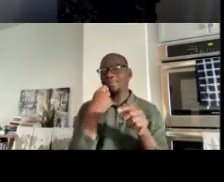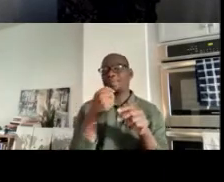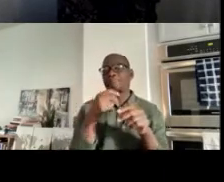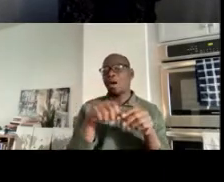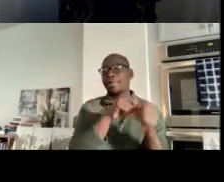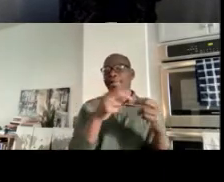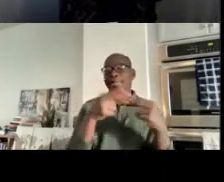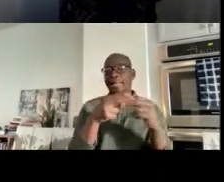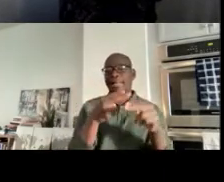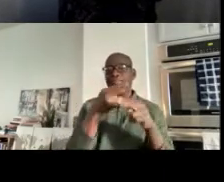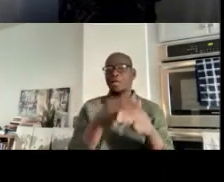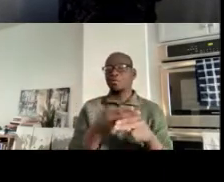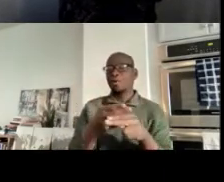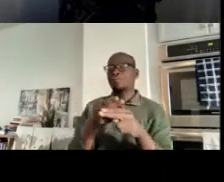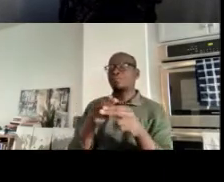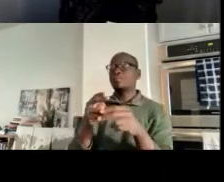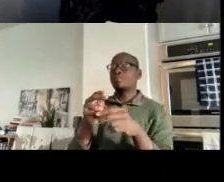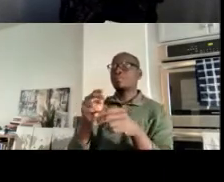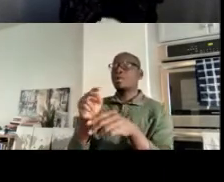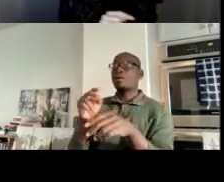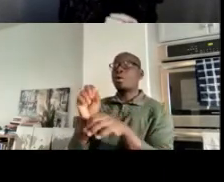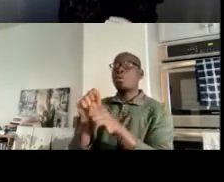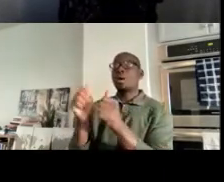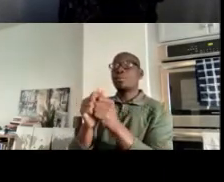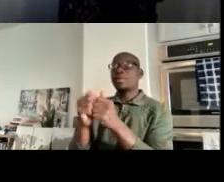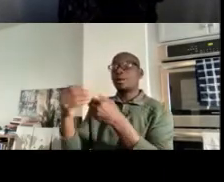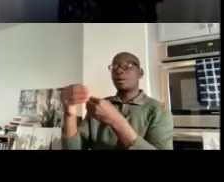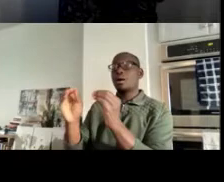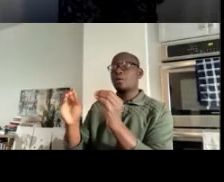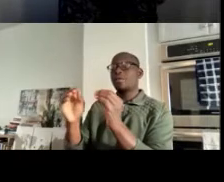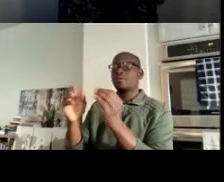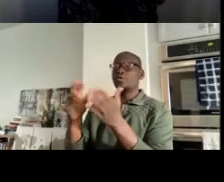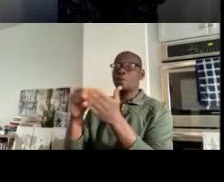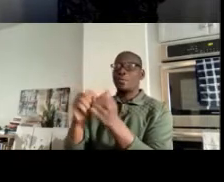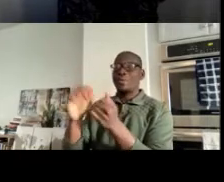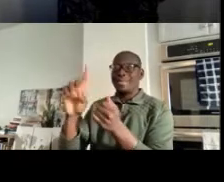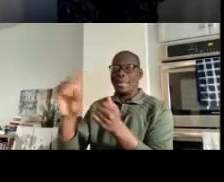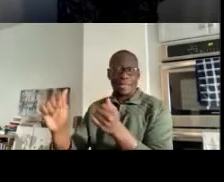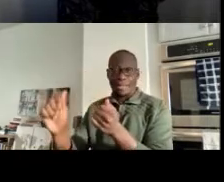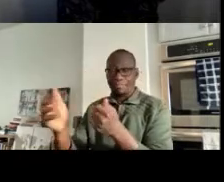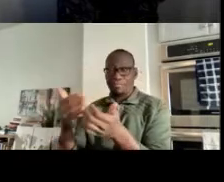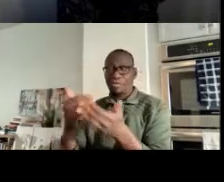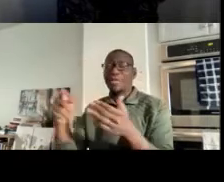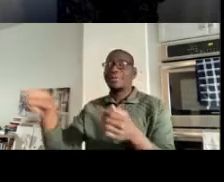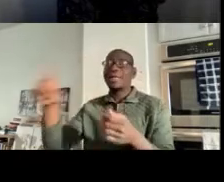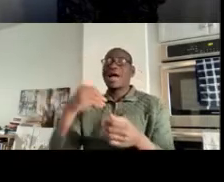Okay, actually, let me, if you could go back, the other slide mentioned, within the office for